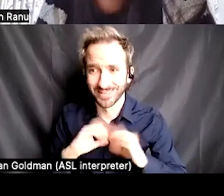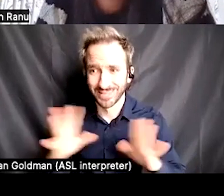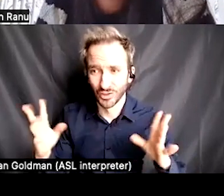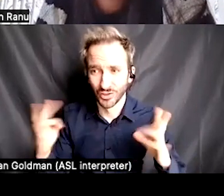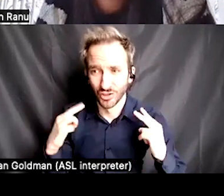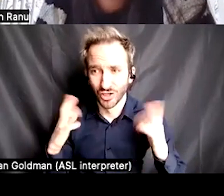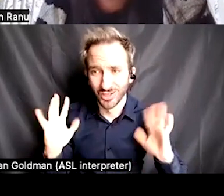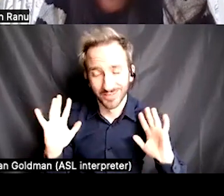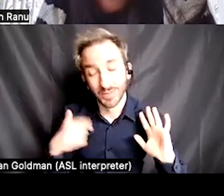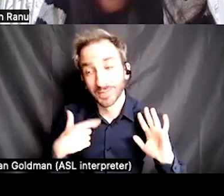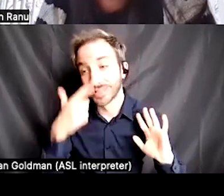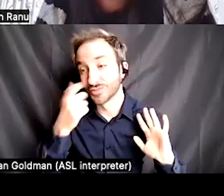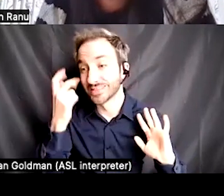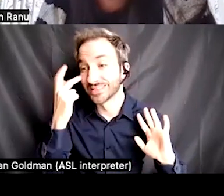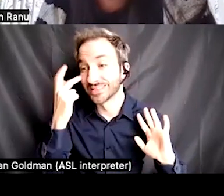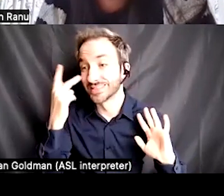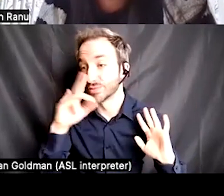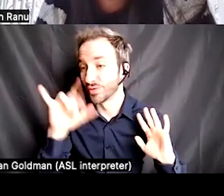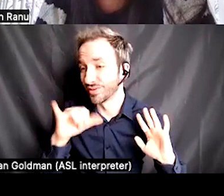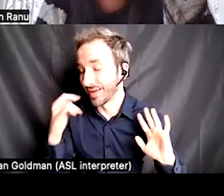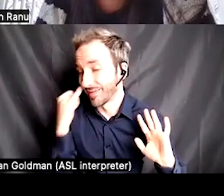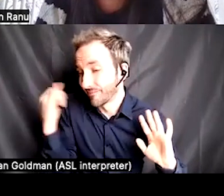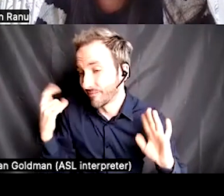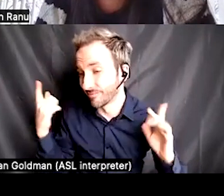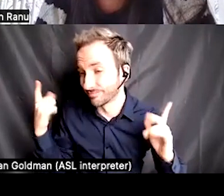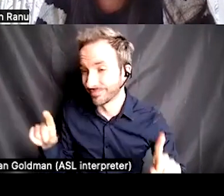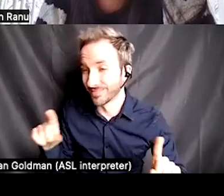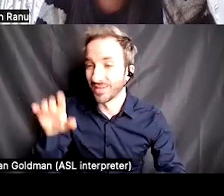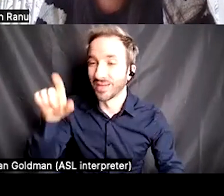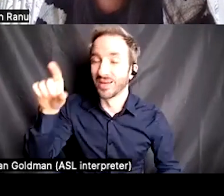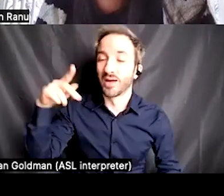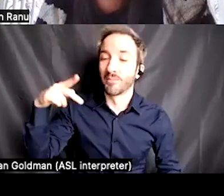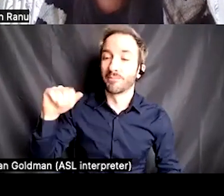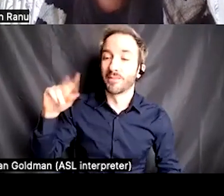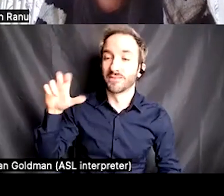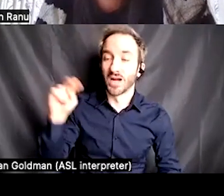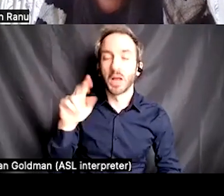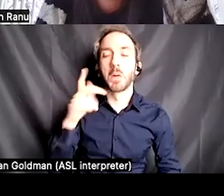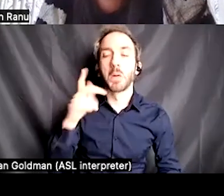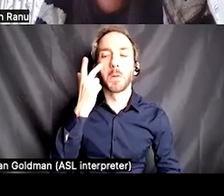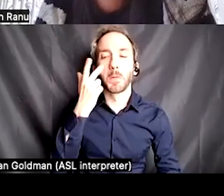Pavan: That's definitely a neat idea. Monique: BISAC Committee